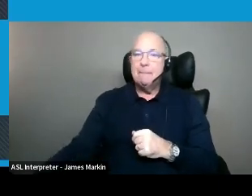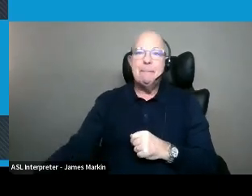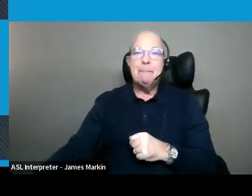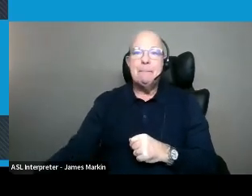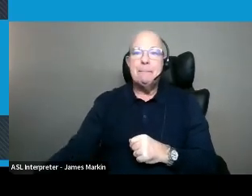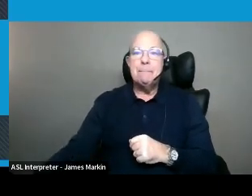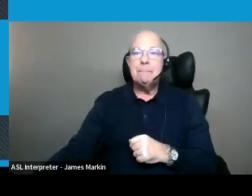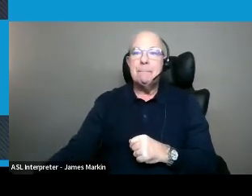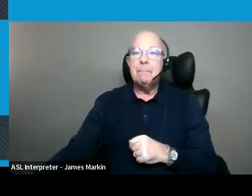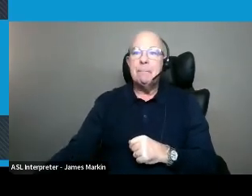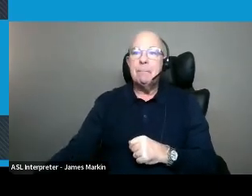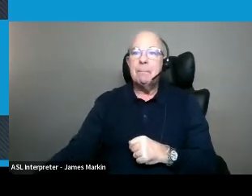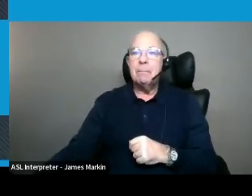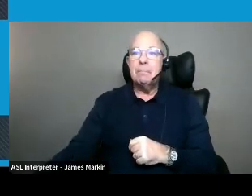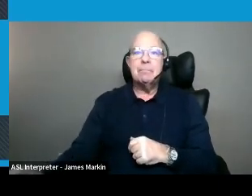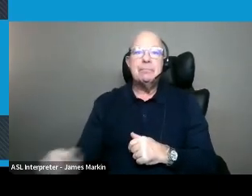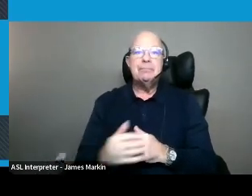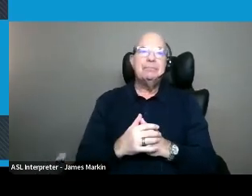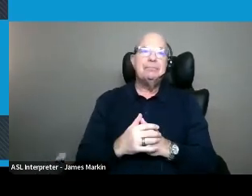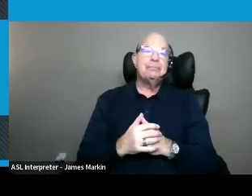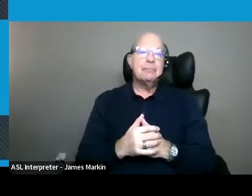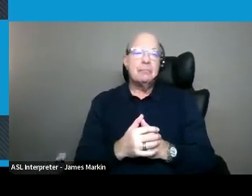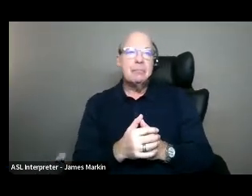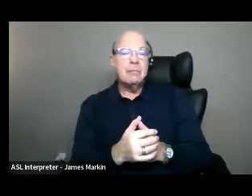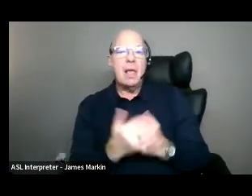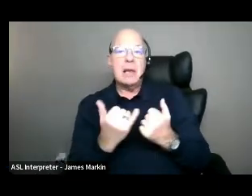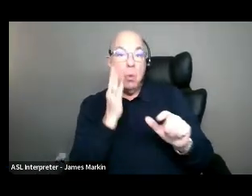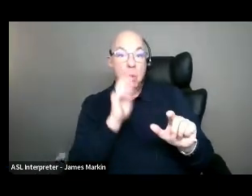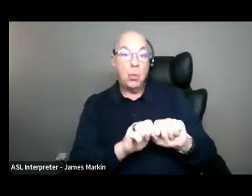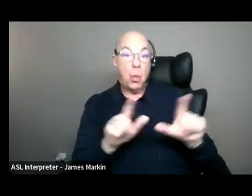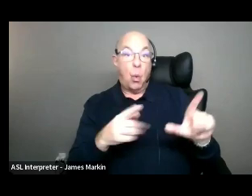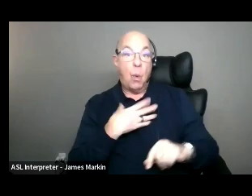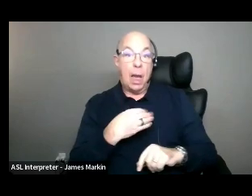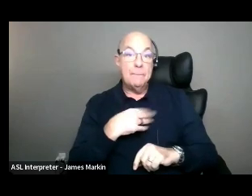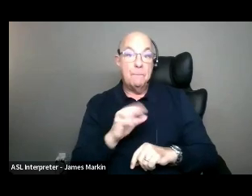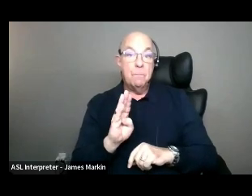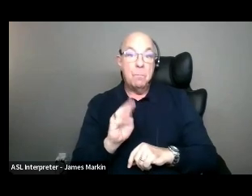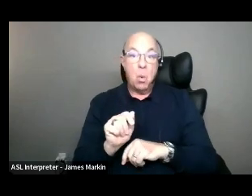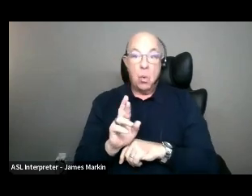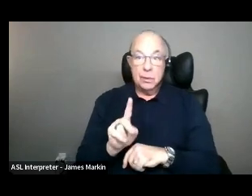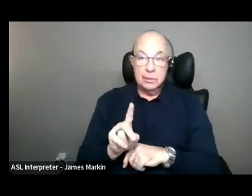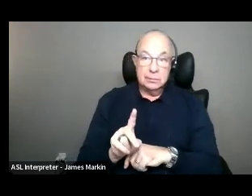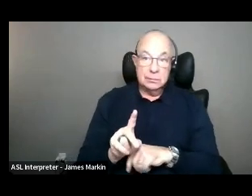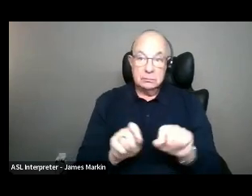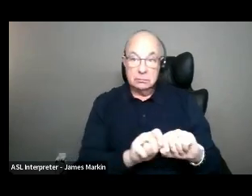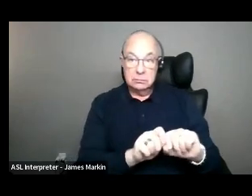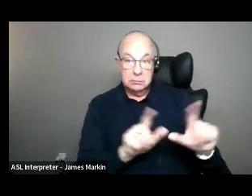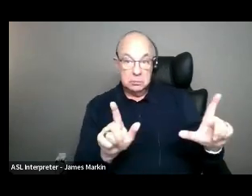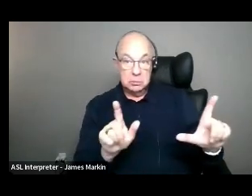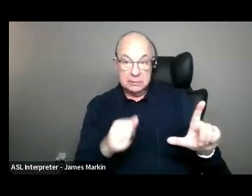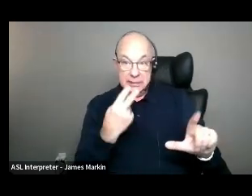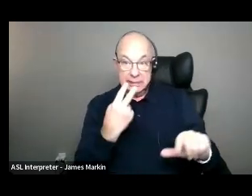Shannon Spencer (she/her): As I, open the whiteboard here, hopefully it should be coming up.